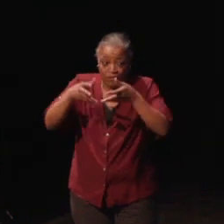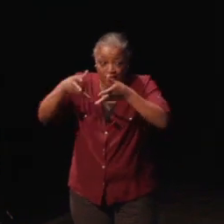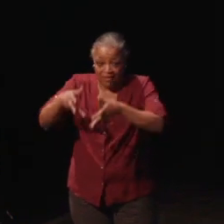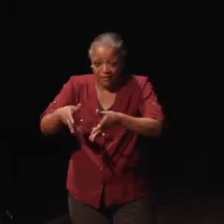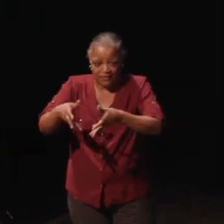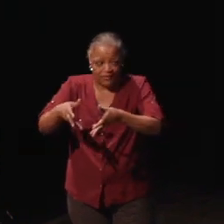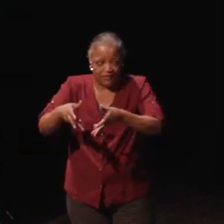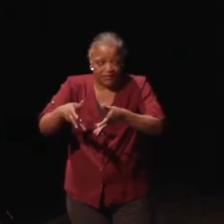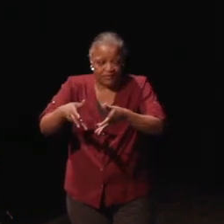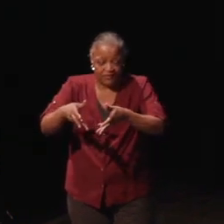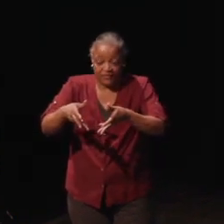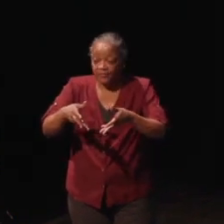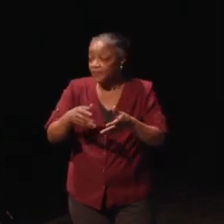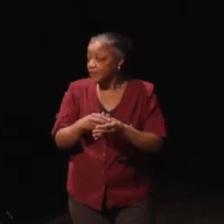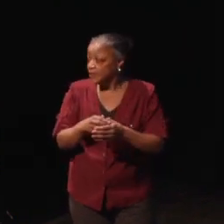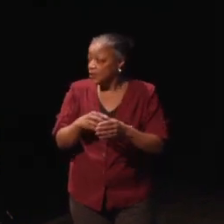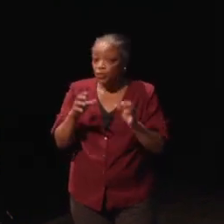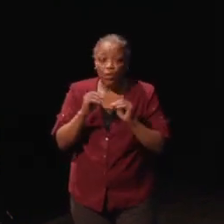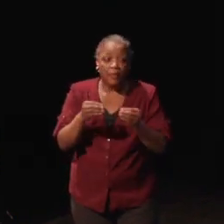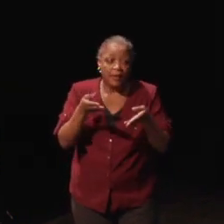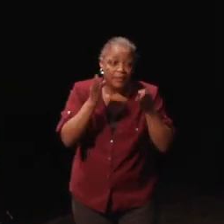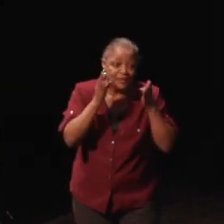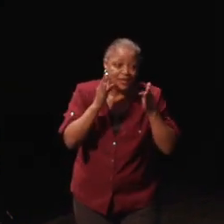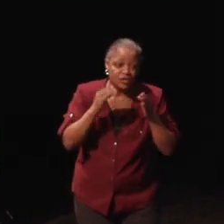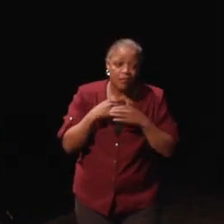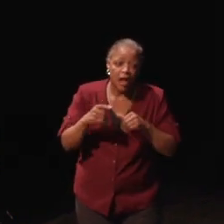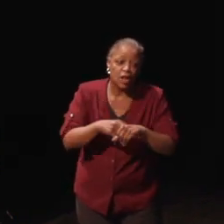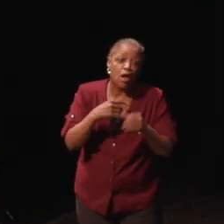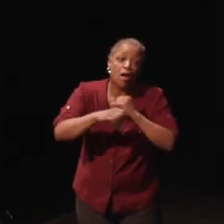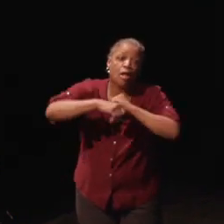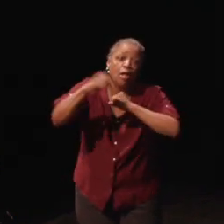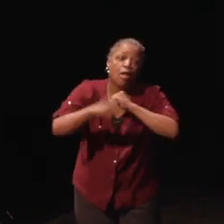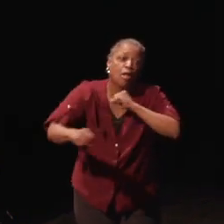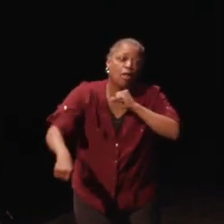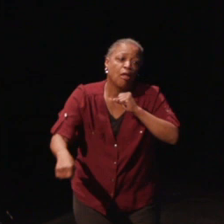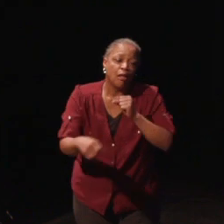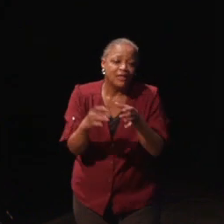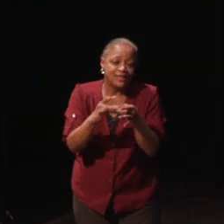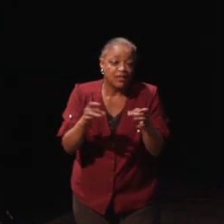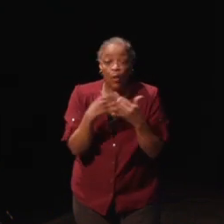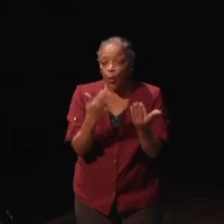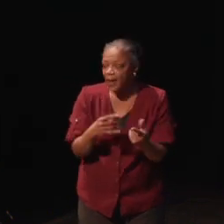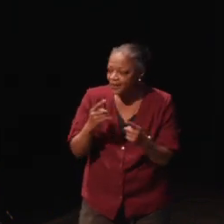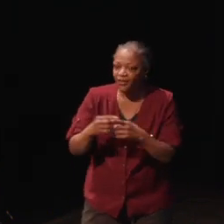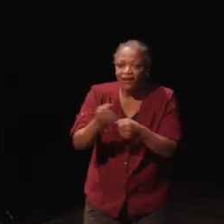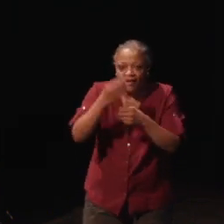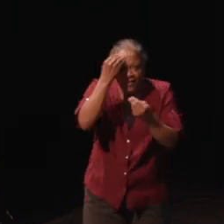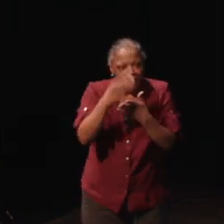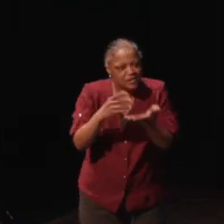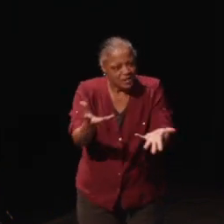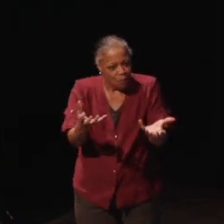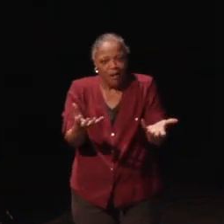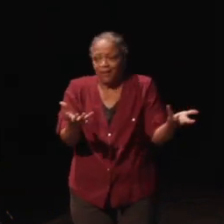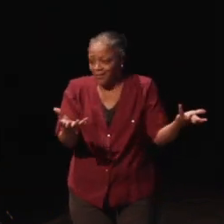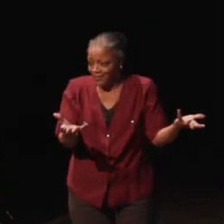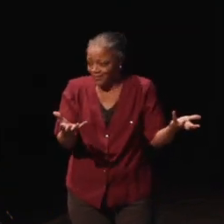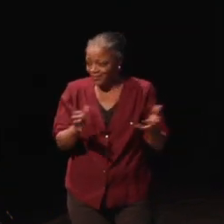It turns out nobody actually listened to my long beautiful sentences, they all just waited until they got the information that they needed and moved on.